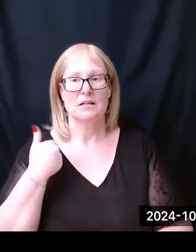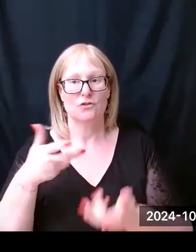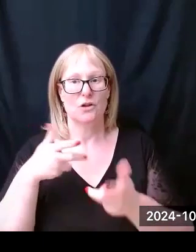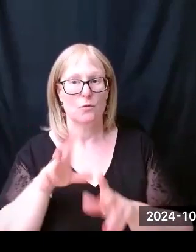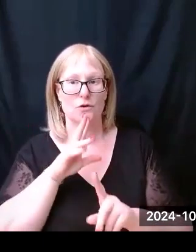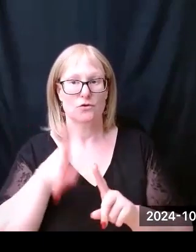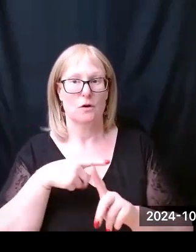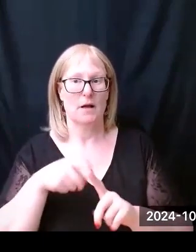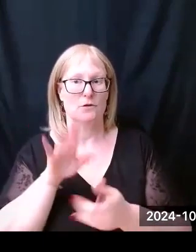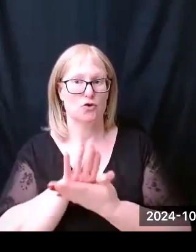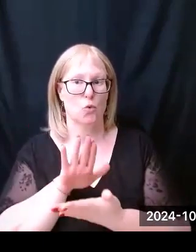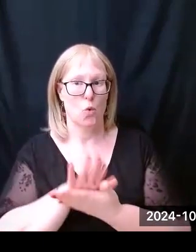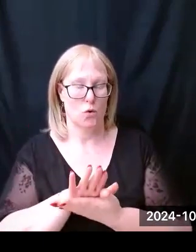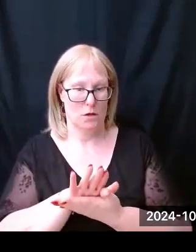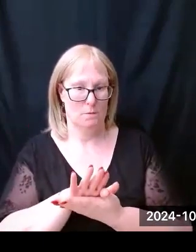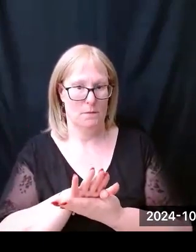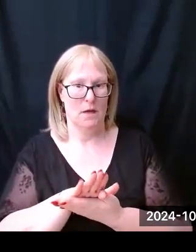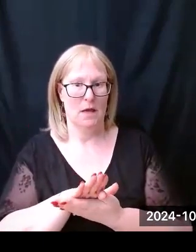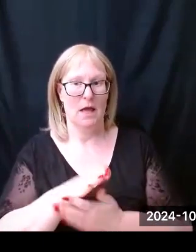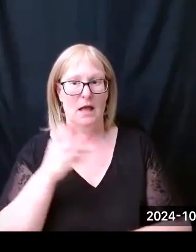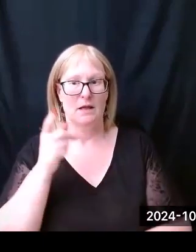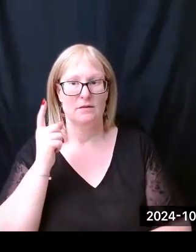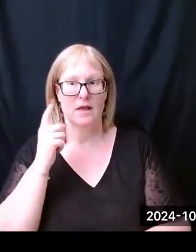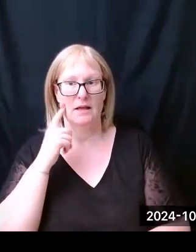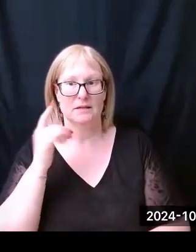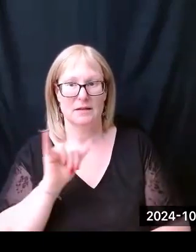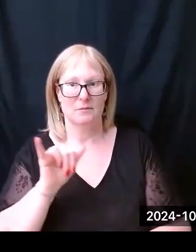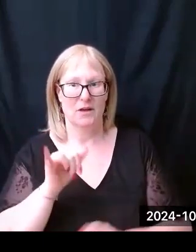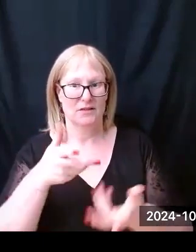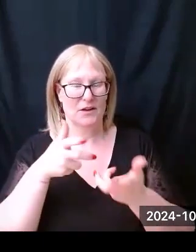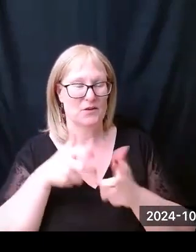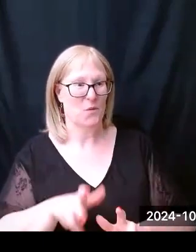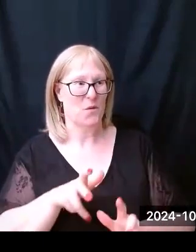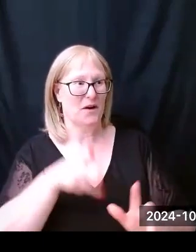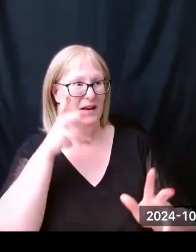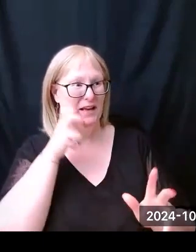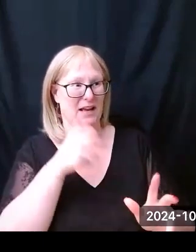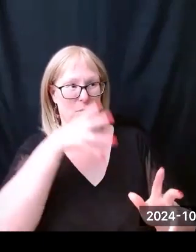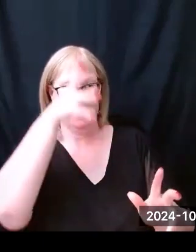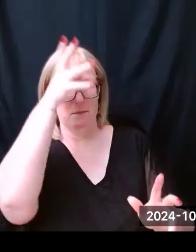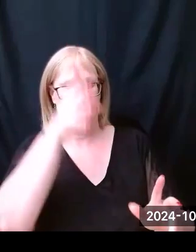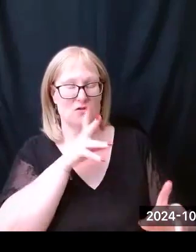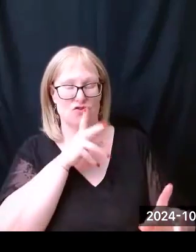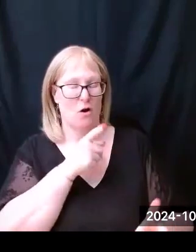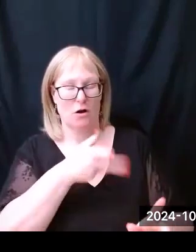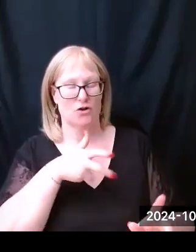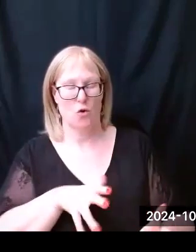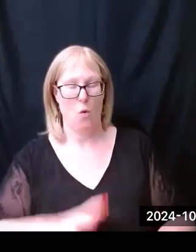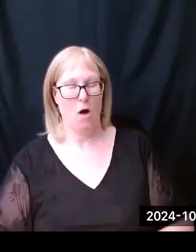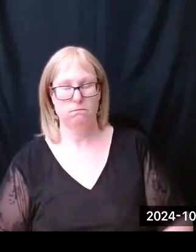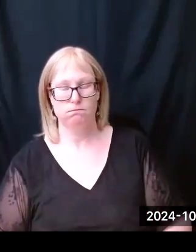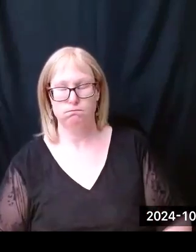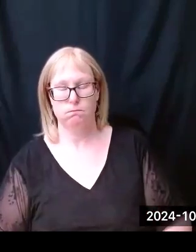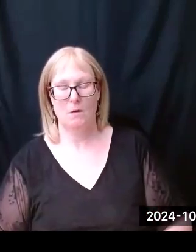and they might seem like they don't even want to hear their own parents voice. So do you have any suggestions on ways to be patient and